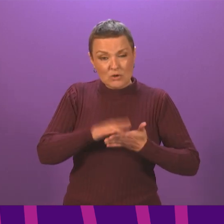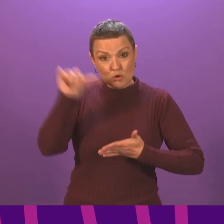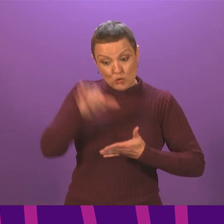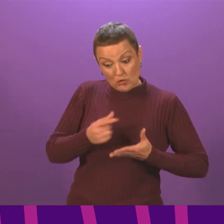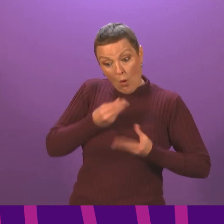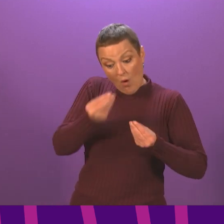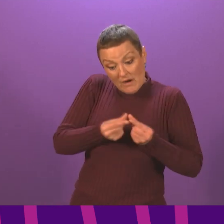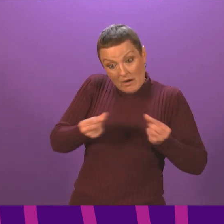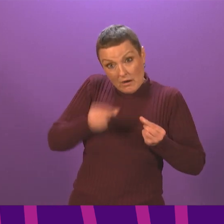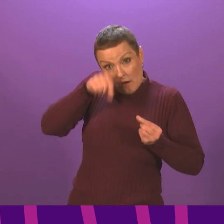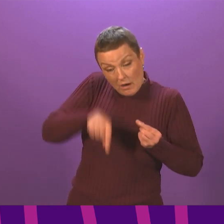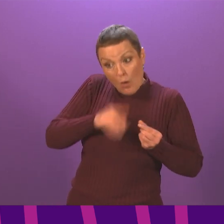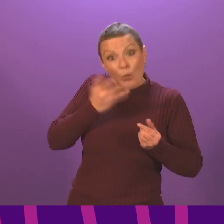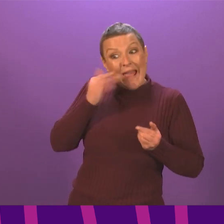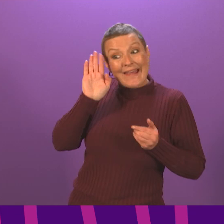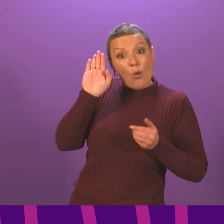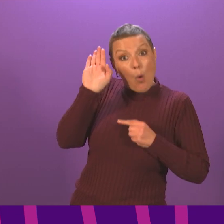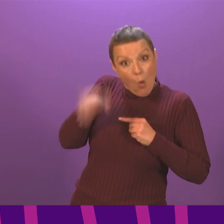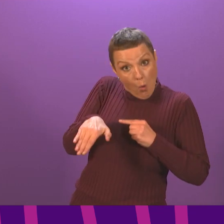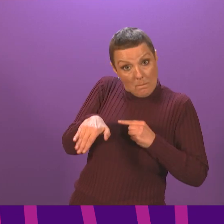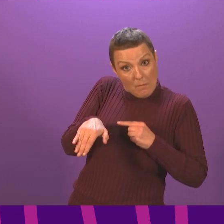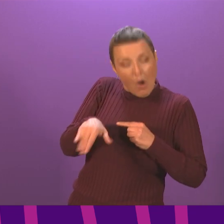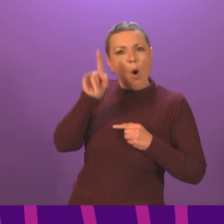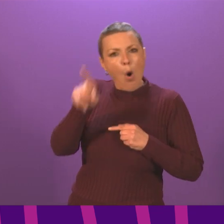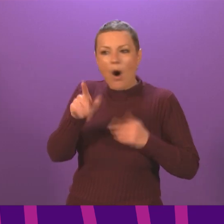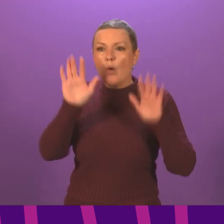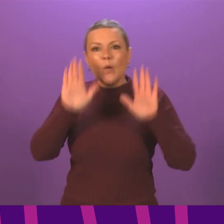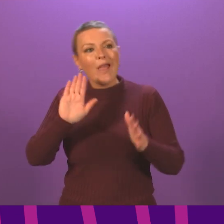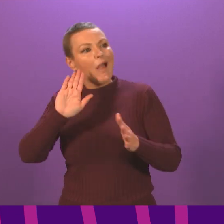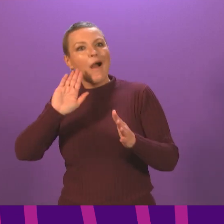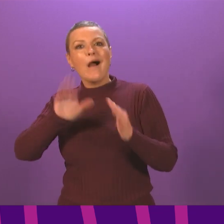so that they can self-isolate there if need be, or are we going to test them on campus,